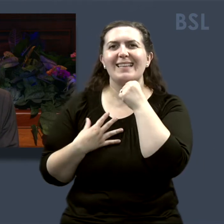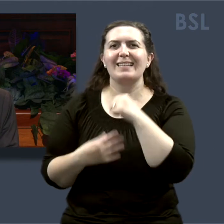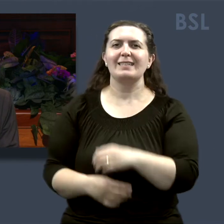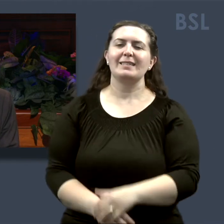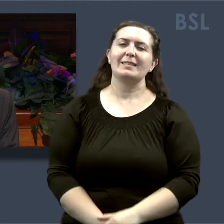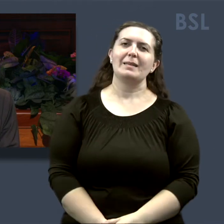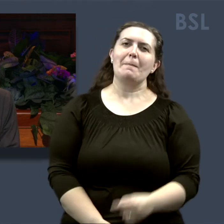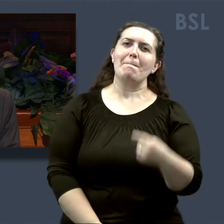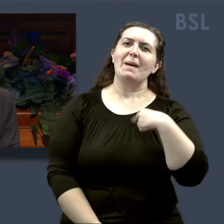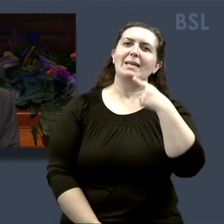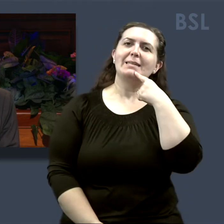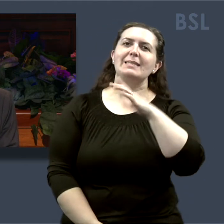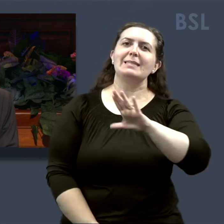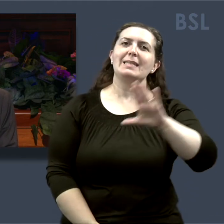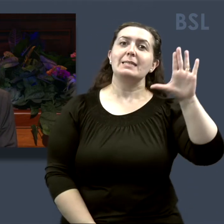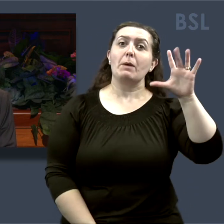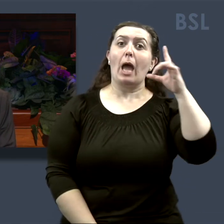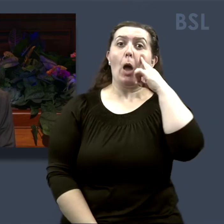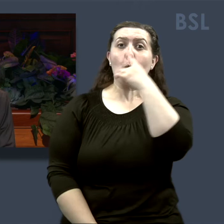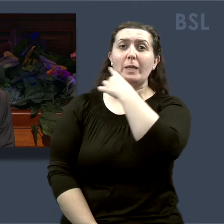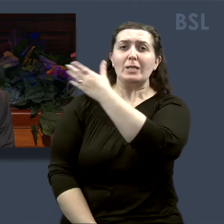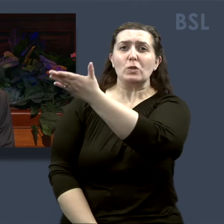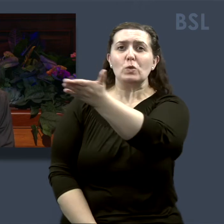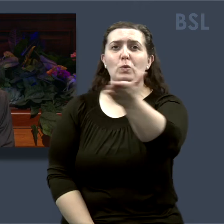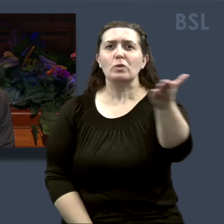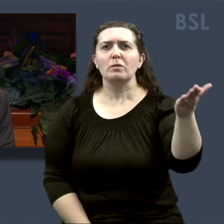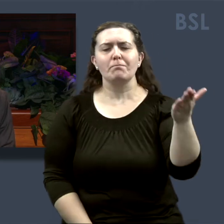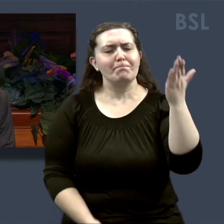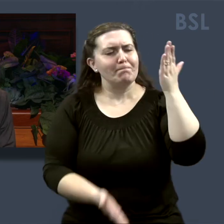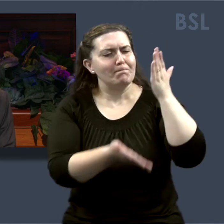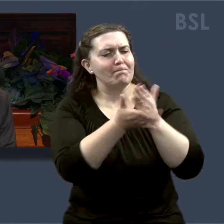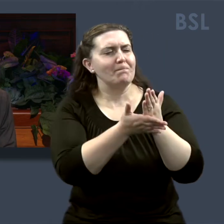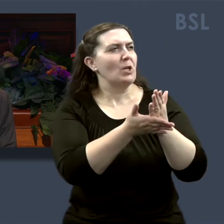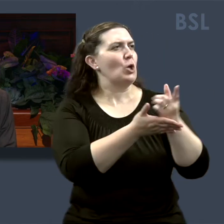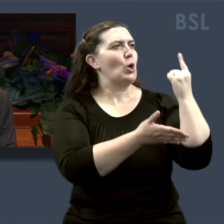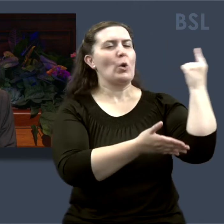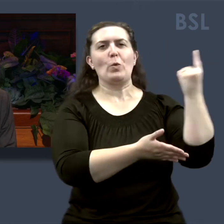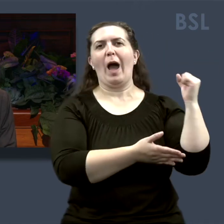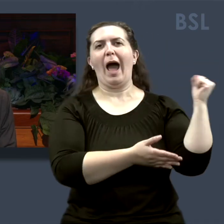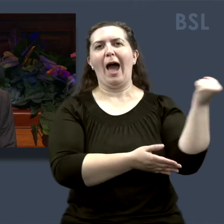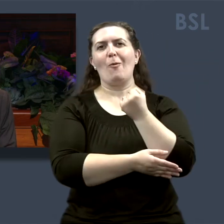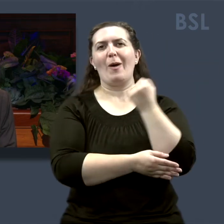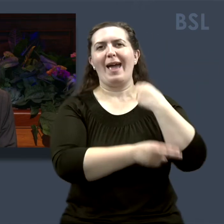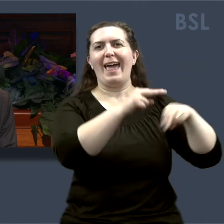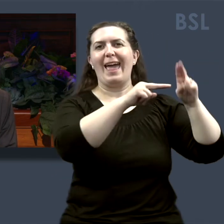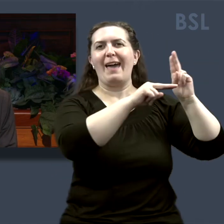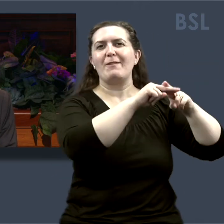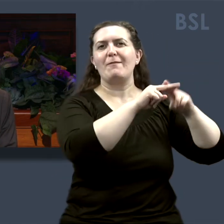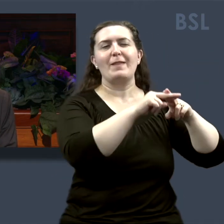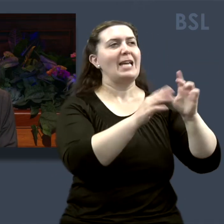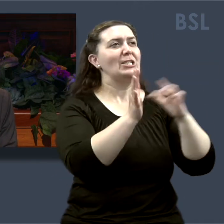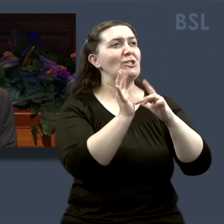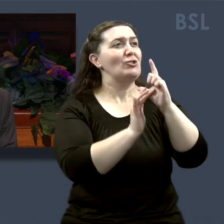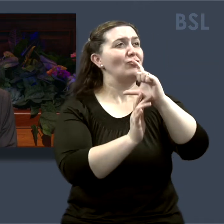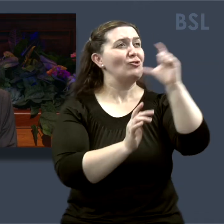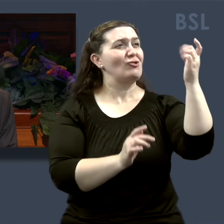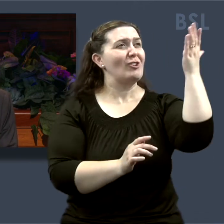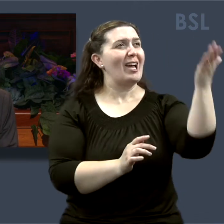I offer my testimony and witness to you—God is our Heavenly Father, Jesus Christ lives,